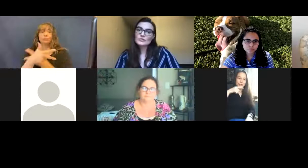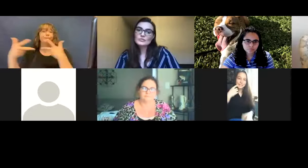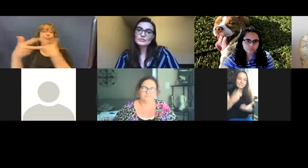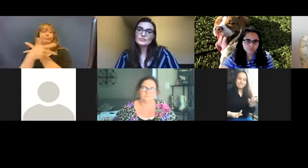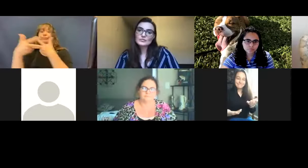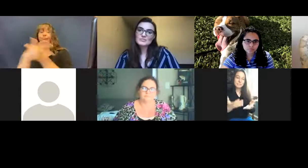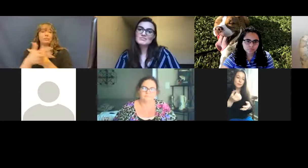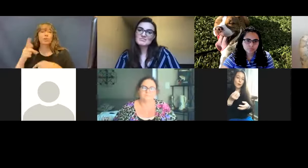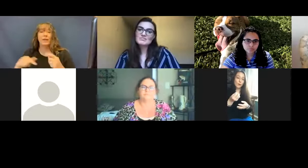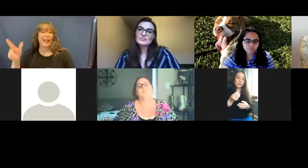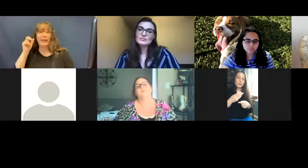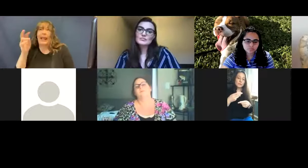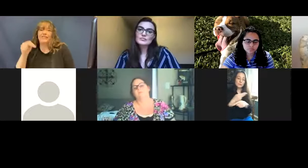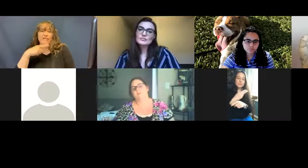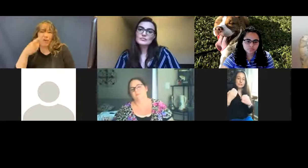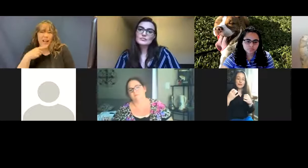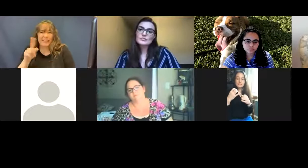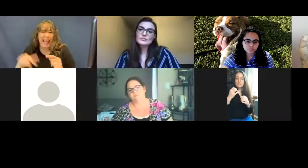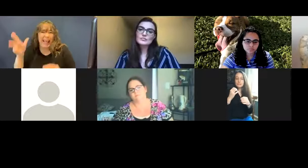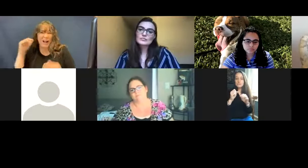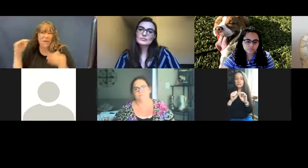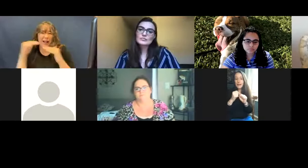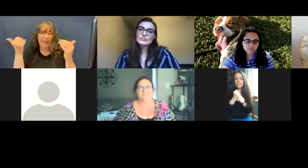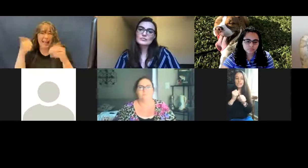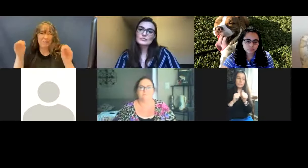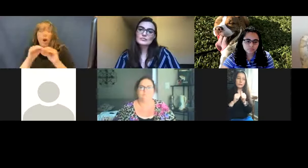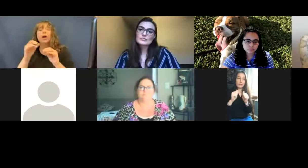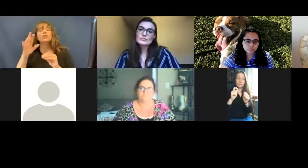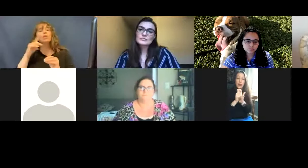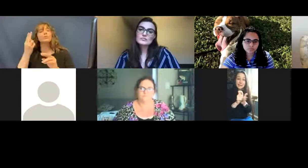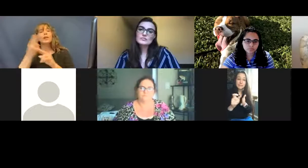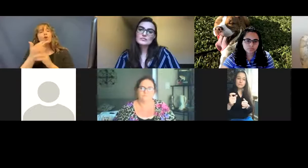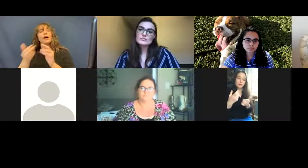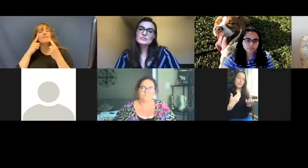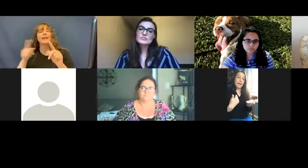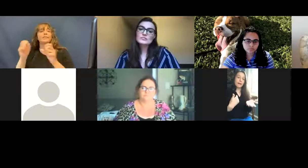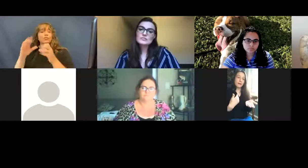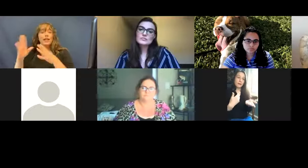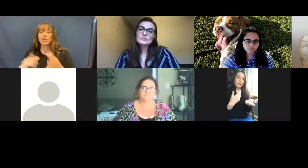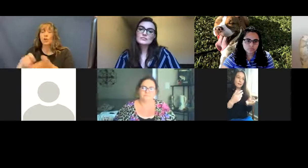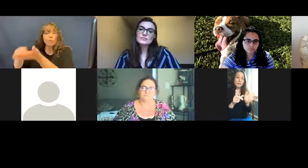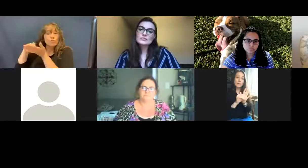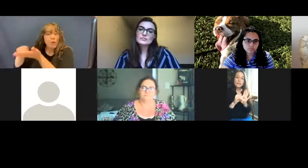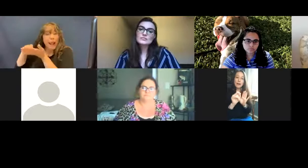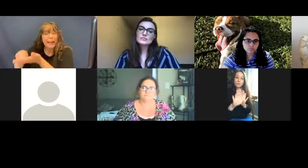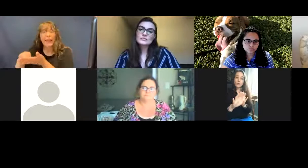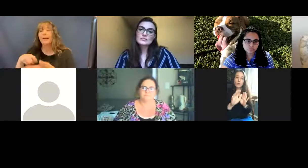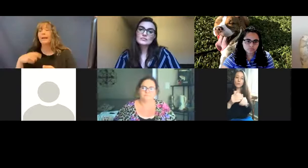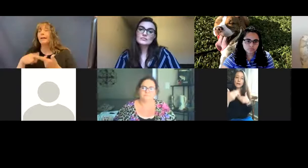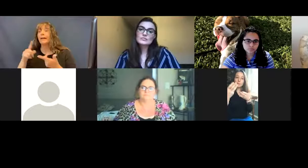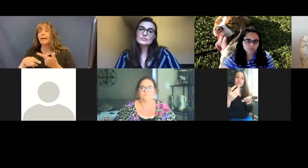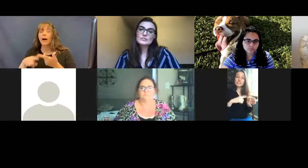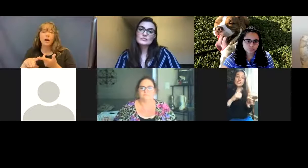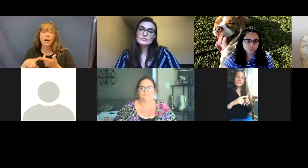if you're hearing. So using effective strategy with writing, printing out your recommendations,